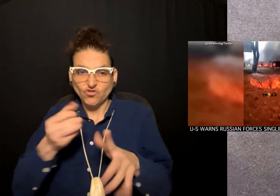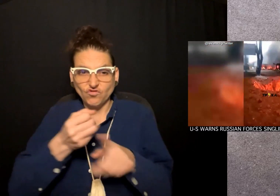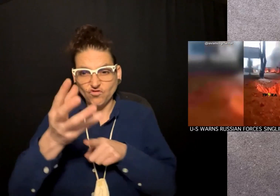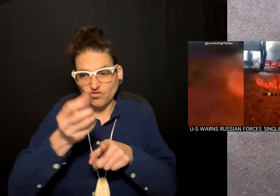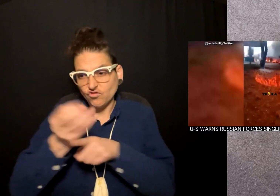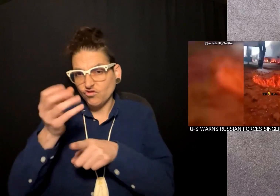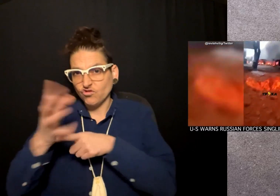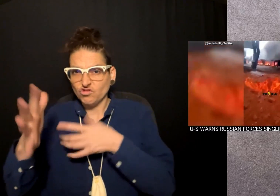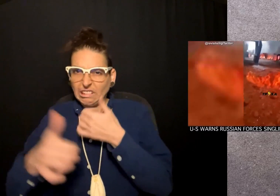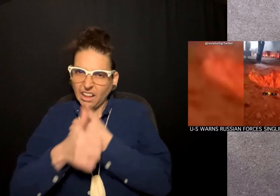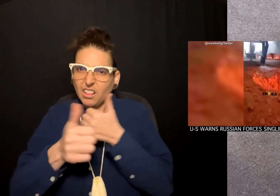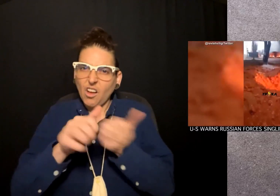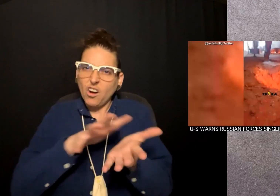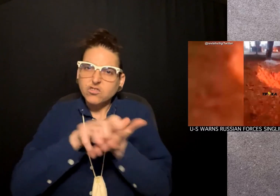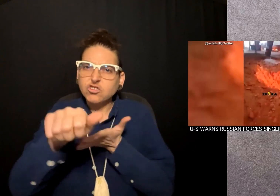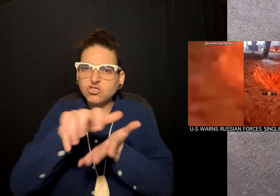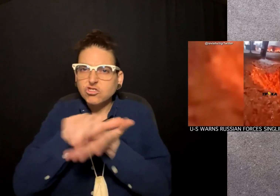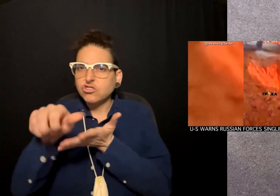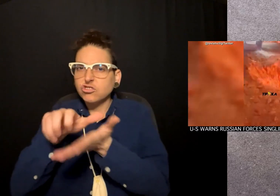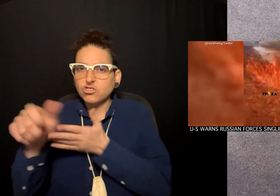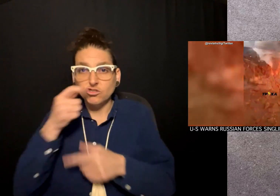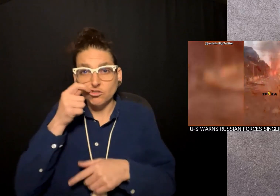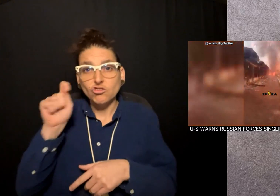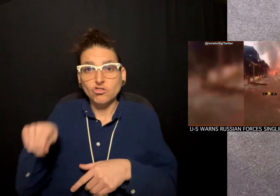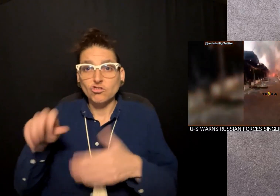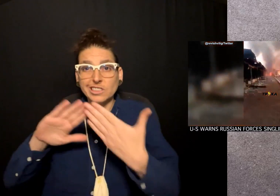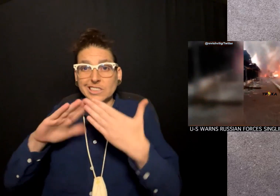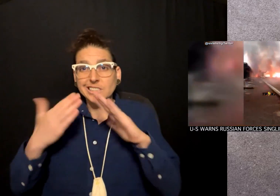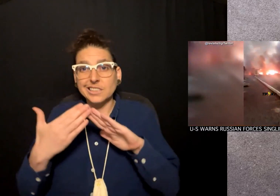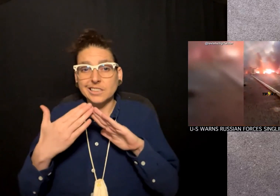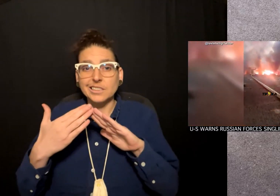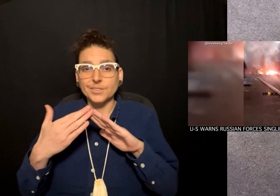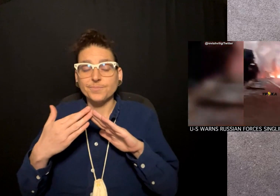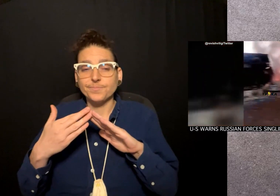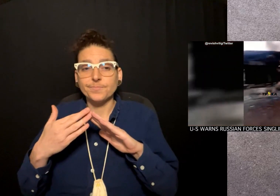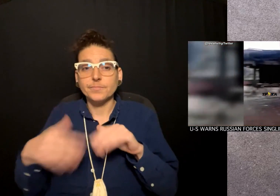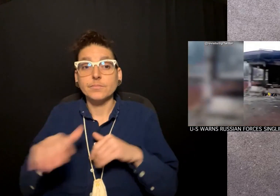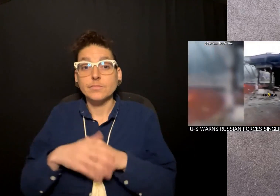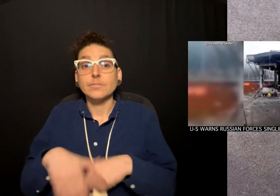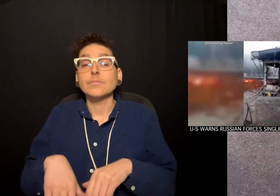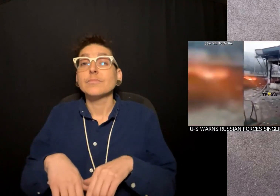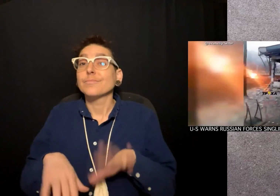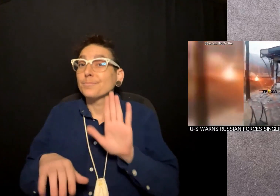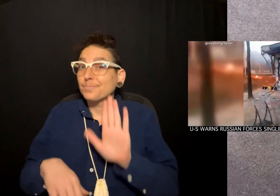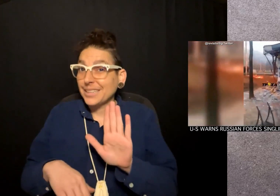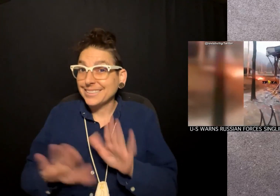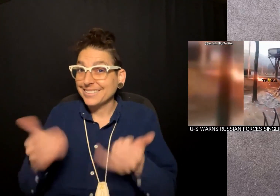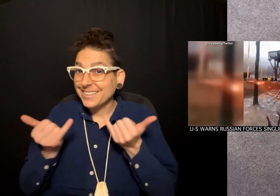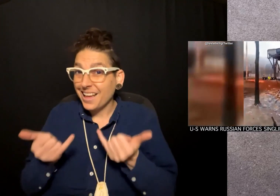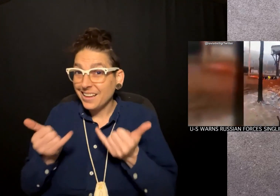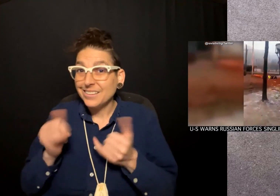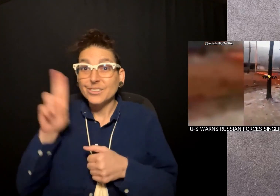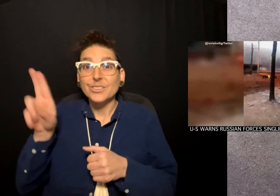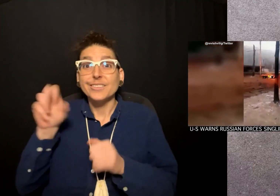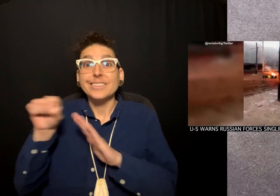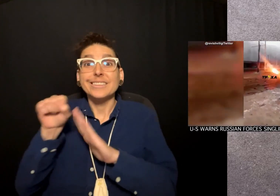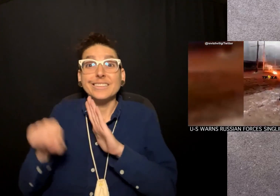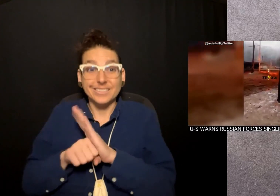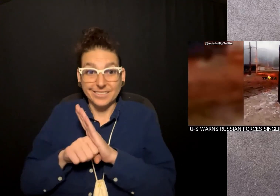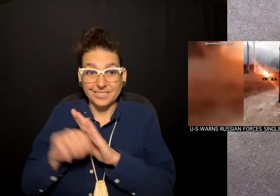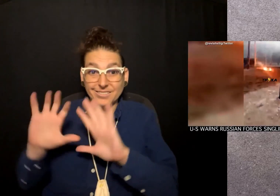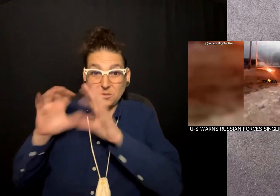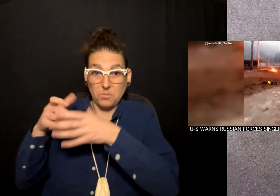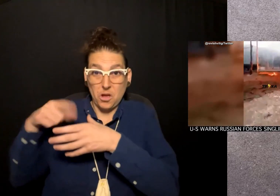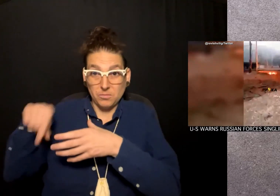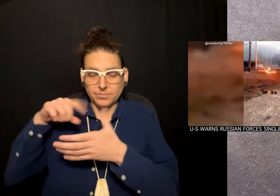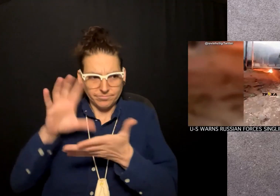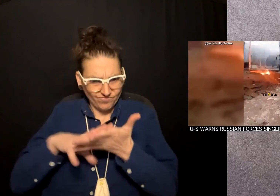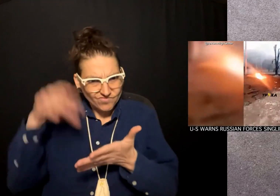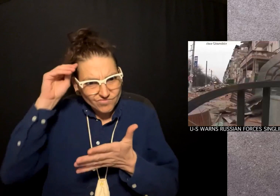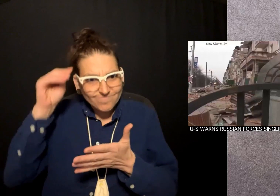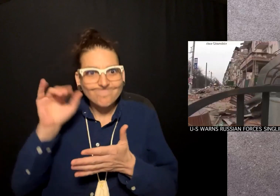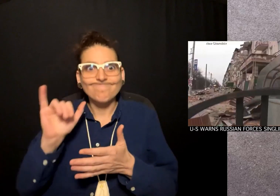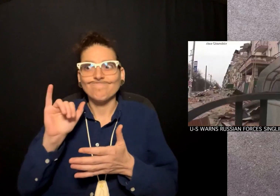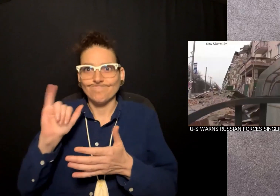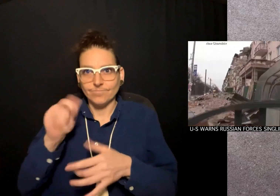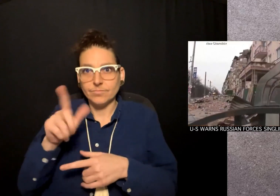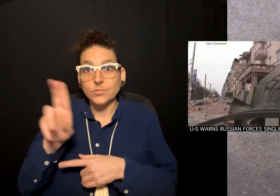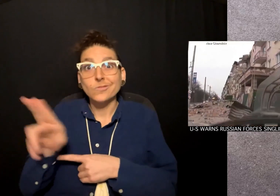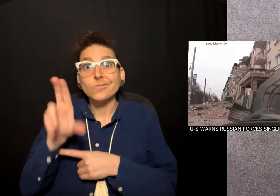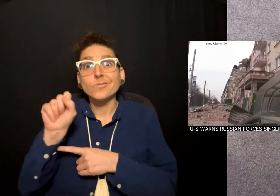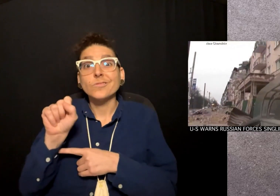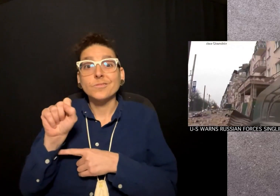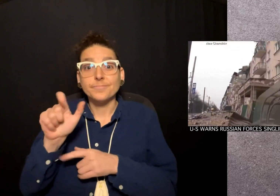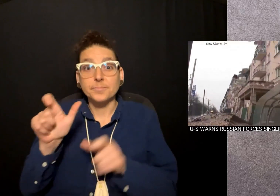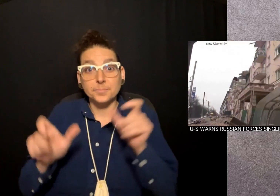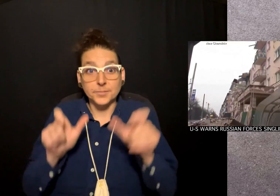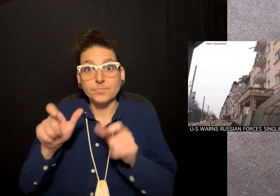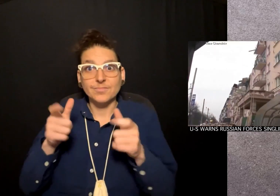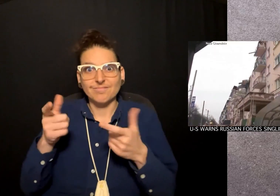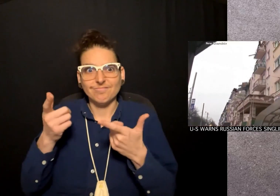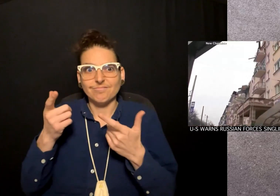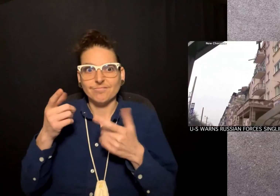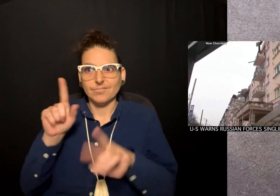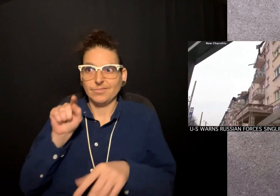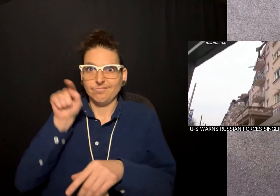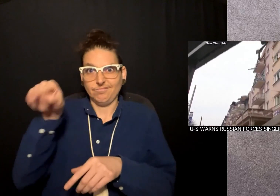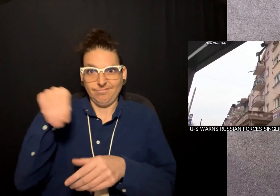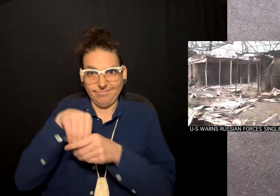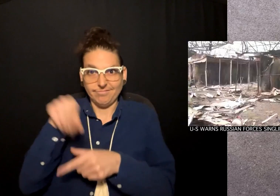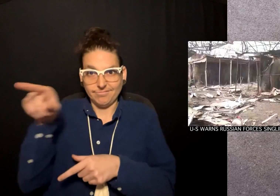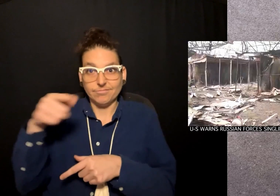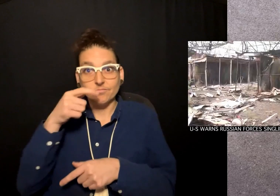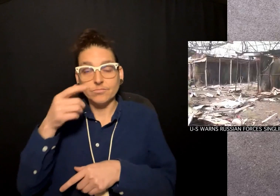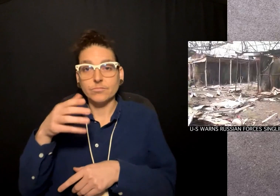a legal assault on Ukrainian cities but now the US State Department is learning